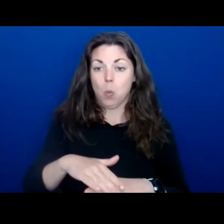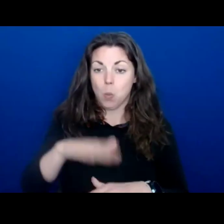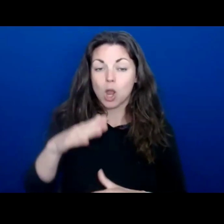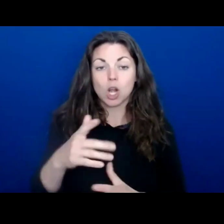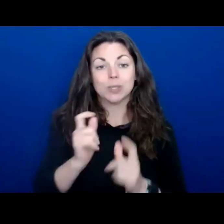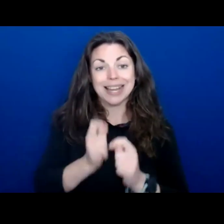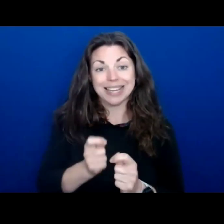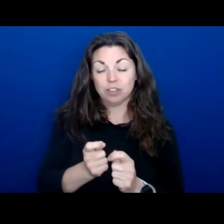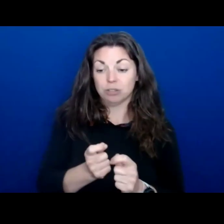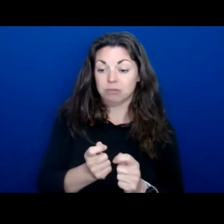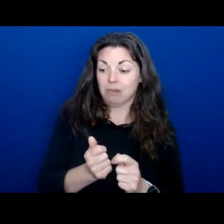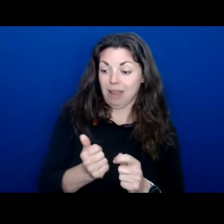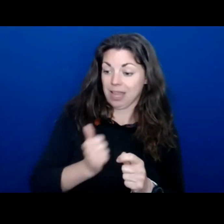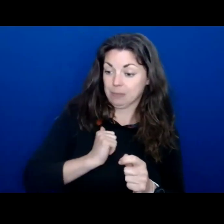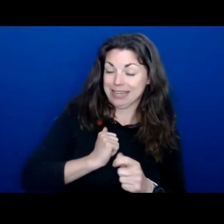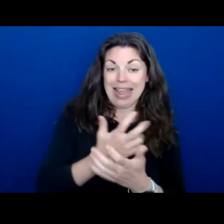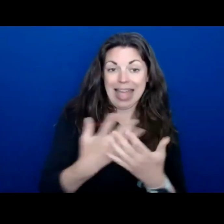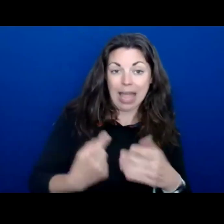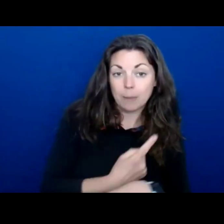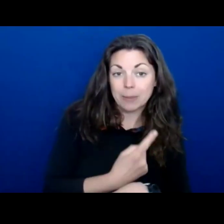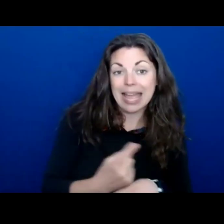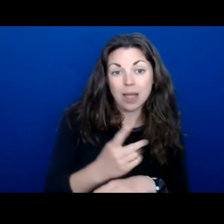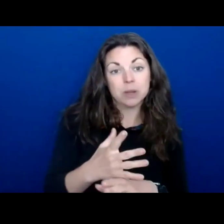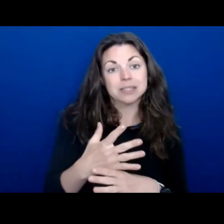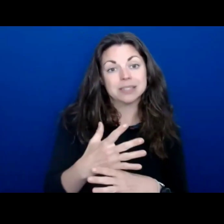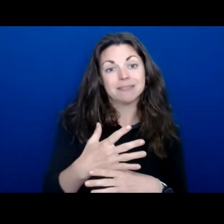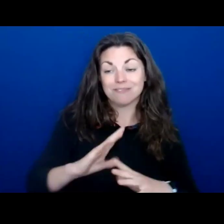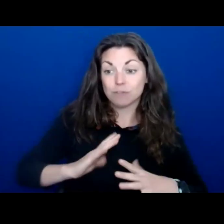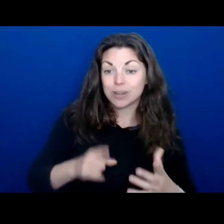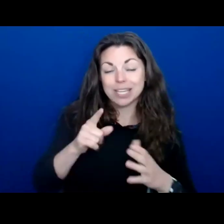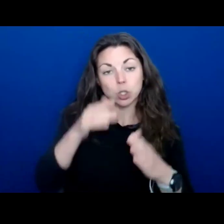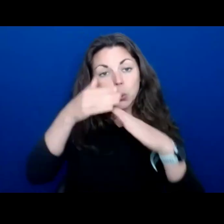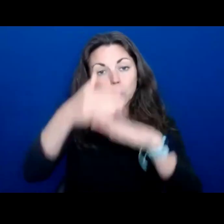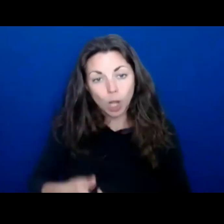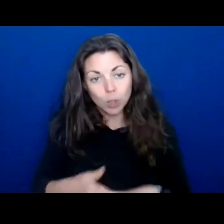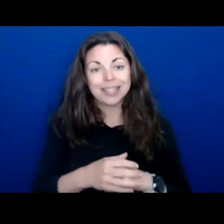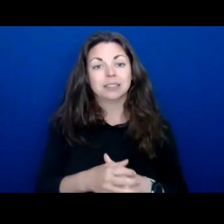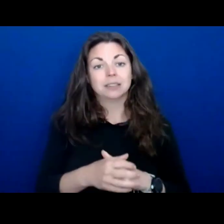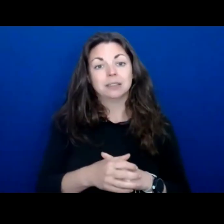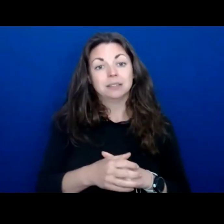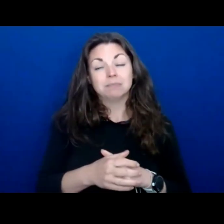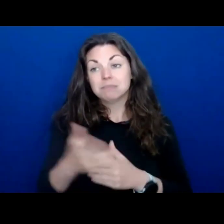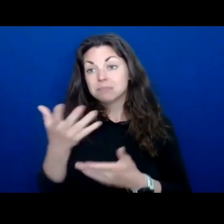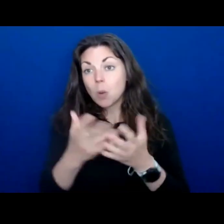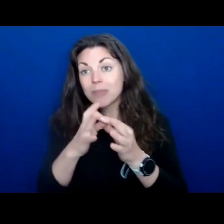that we can work on that. And getting line managers on board with that as well and